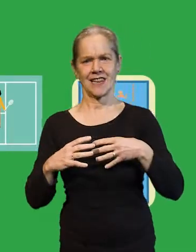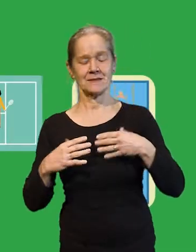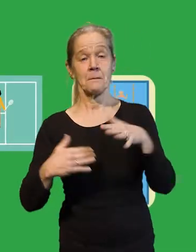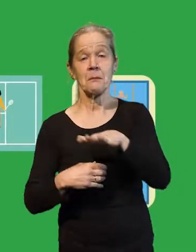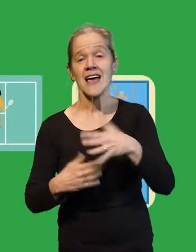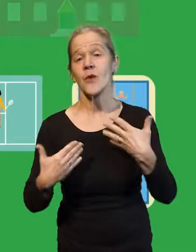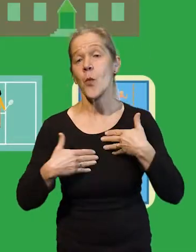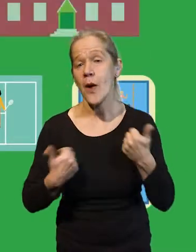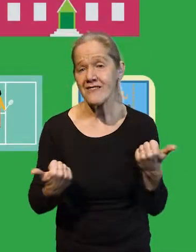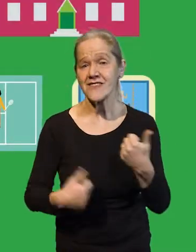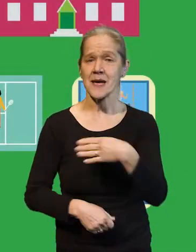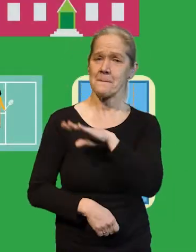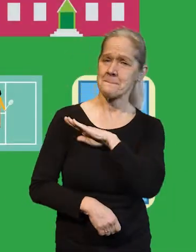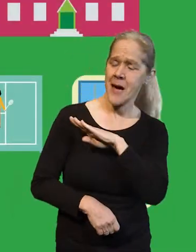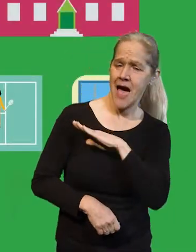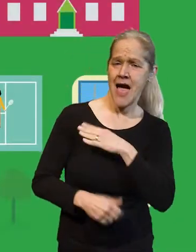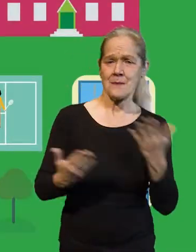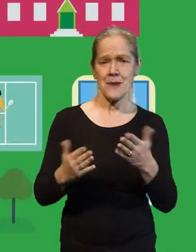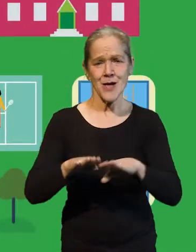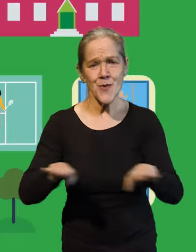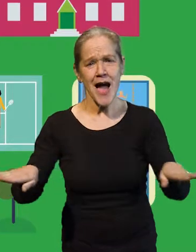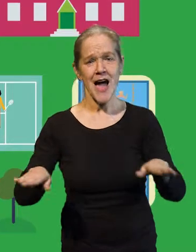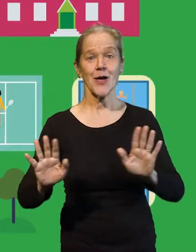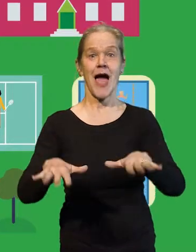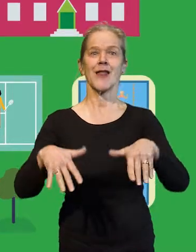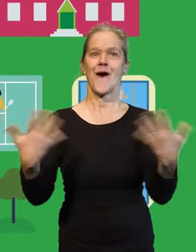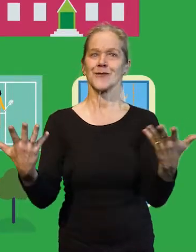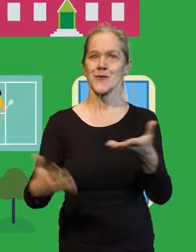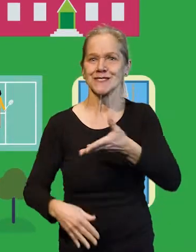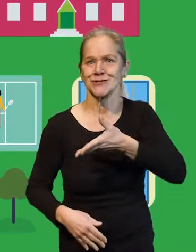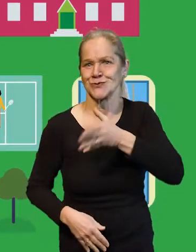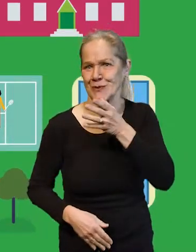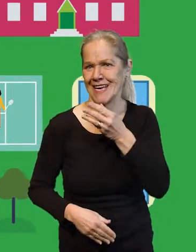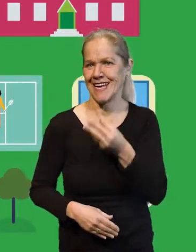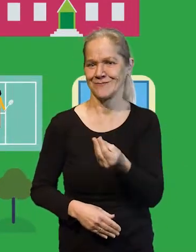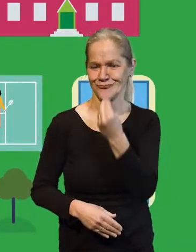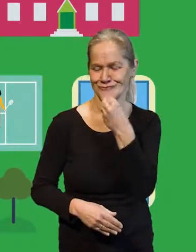You can find places of welfare, parks and playgrounds, and of course, where to have a drink, snack or